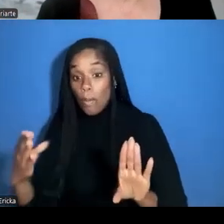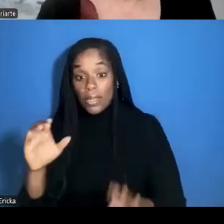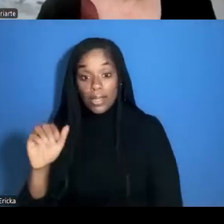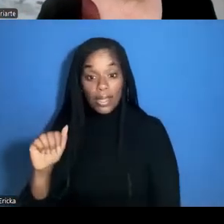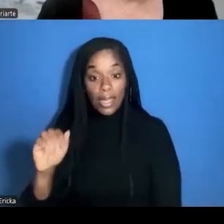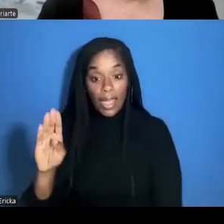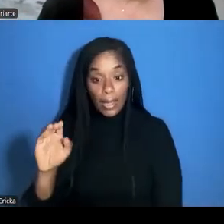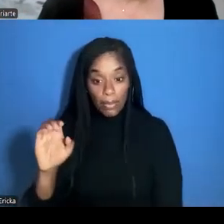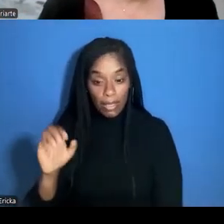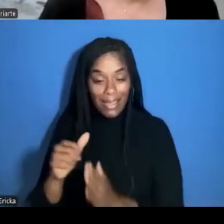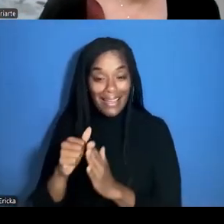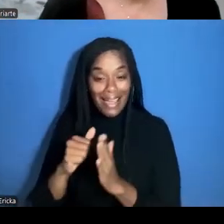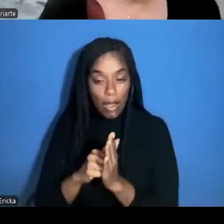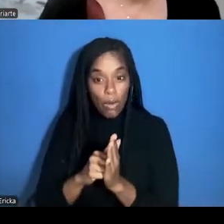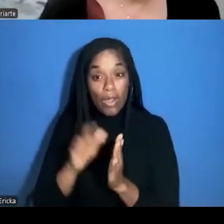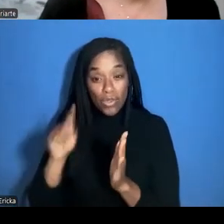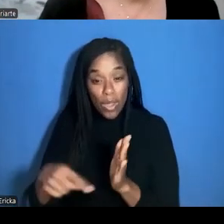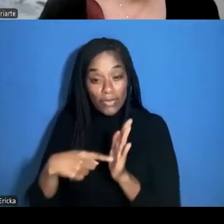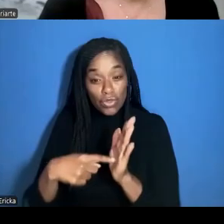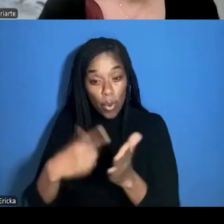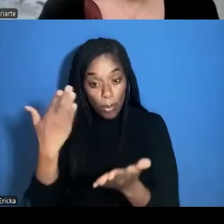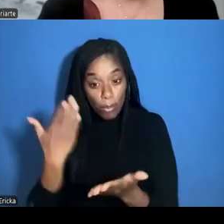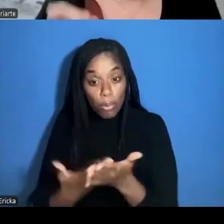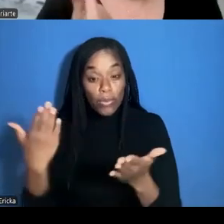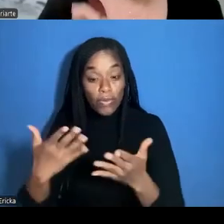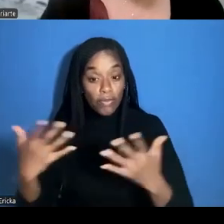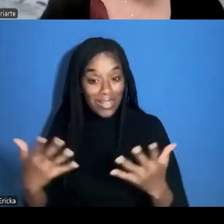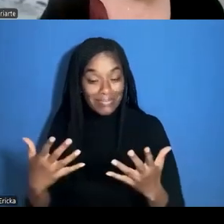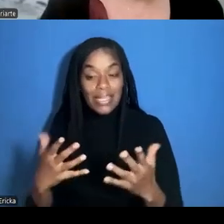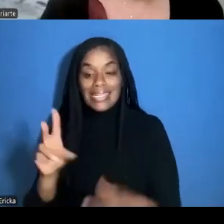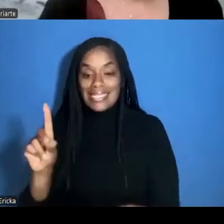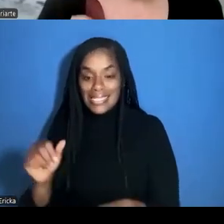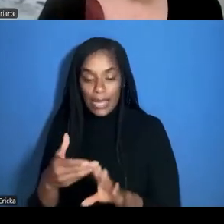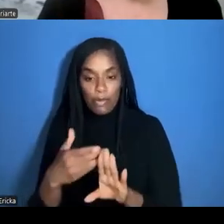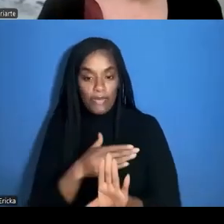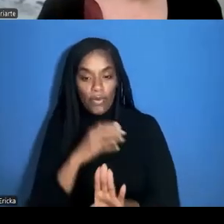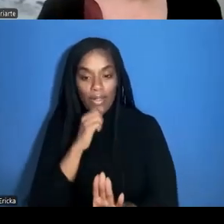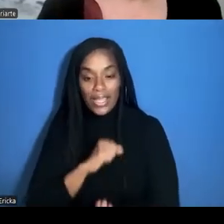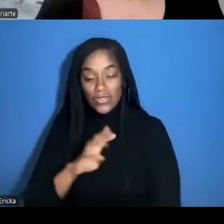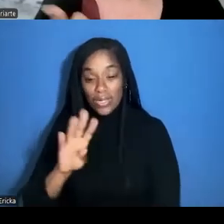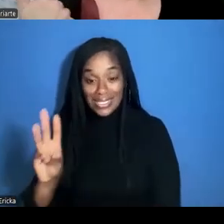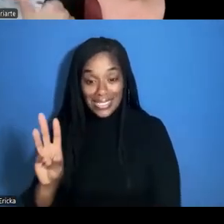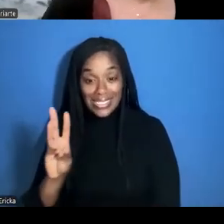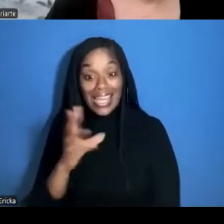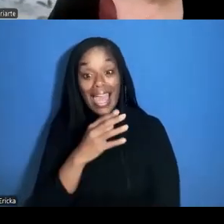you have to show that you were disabled before the age of 46, and either you're receiving